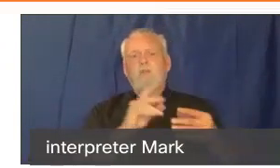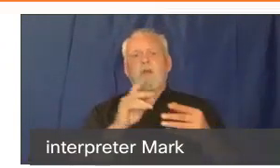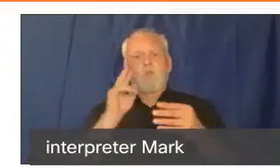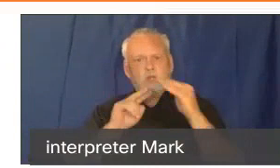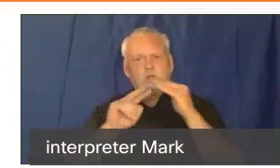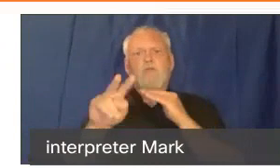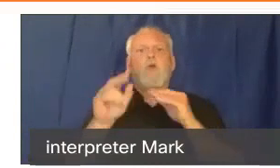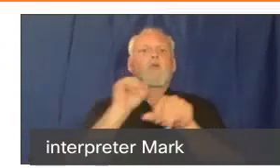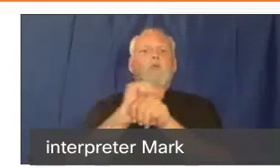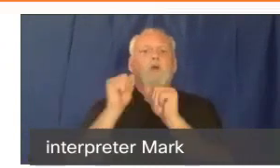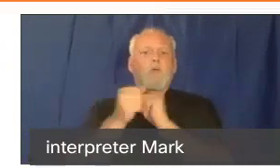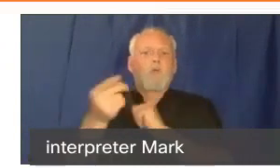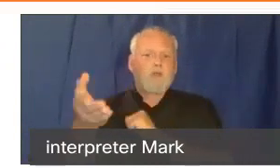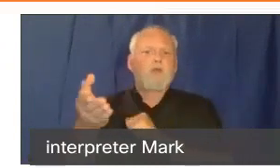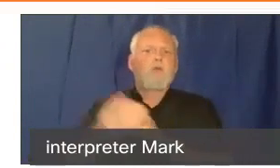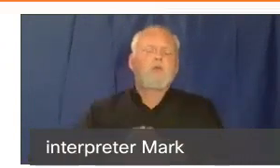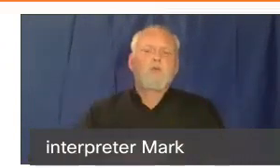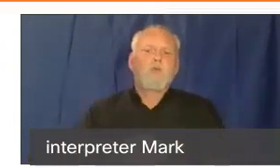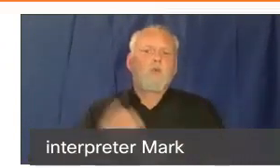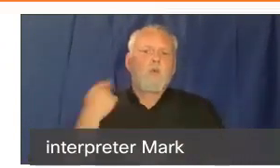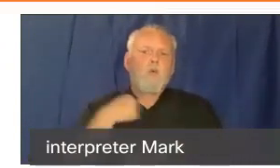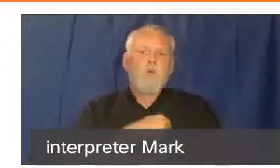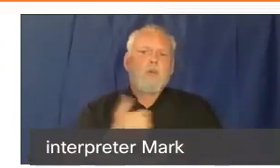You know, we've had a lot of, um.